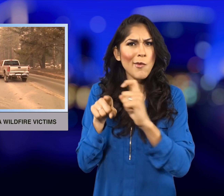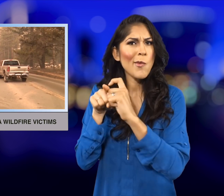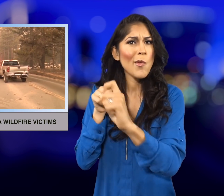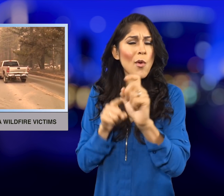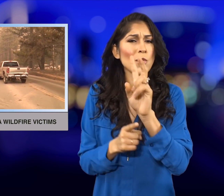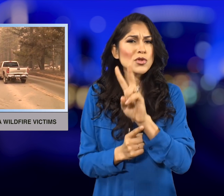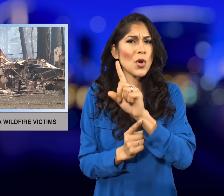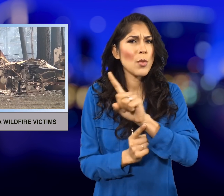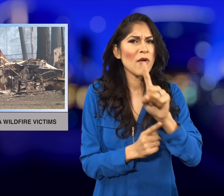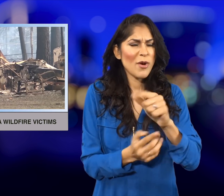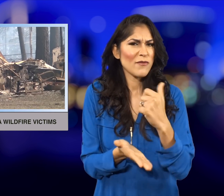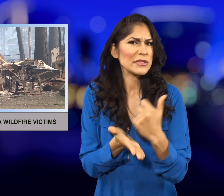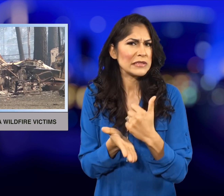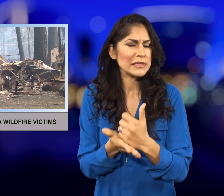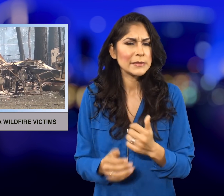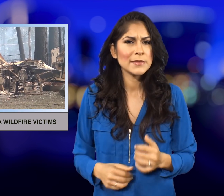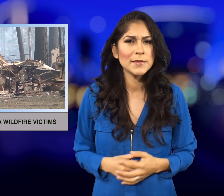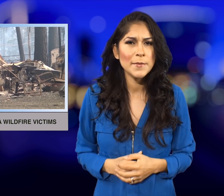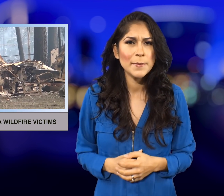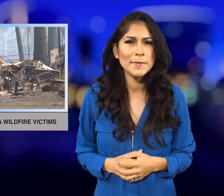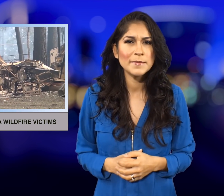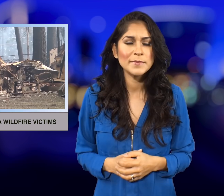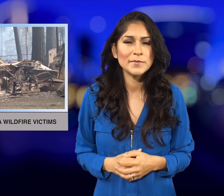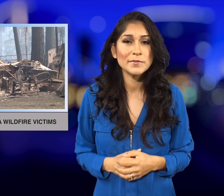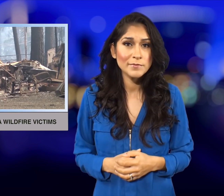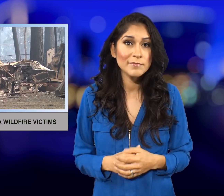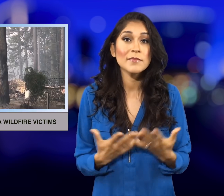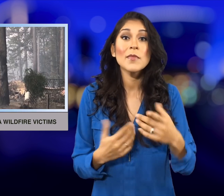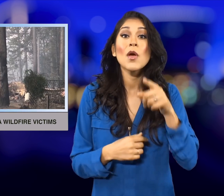Dial 211 for assistance.